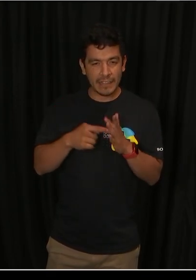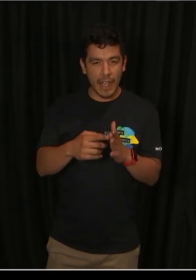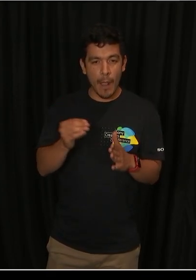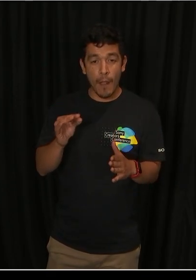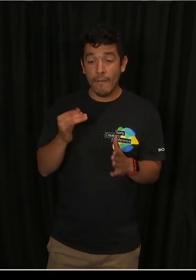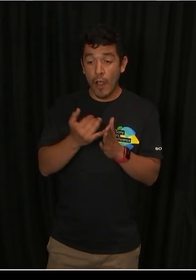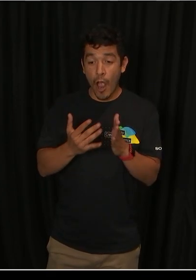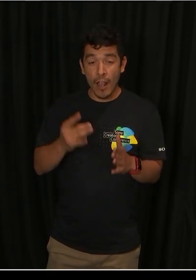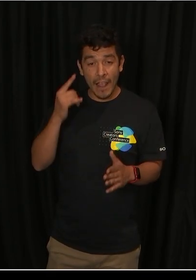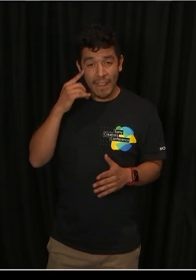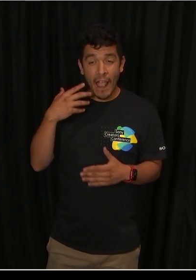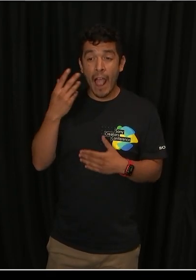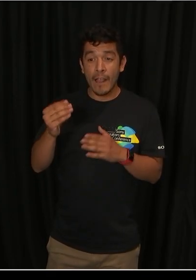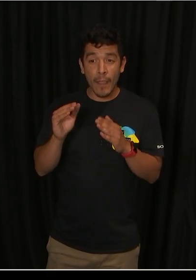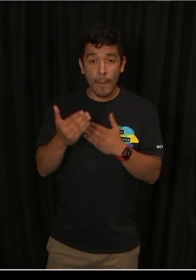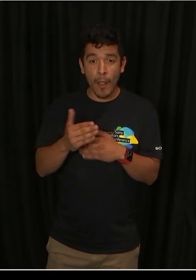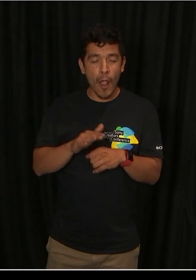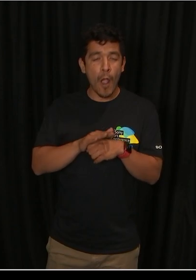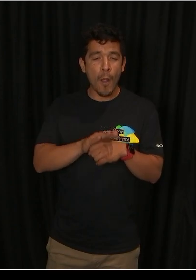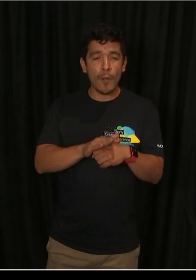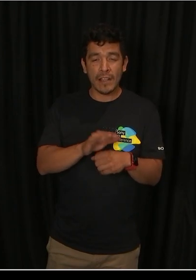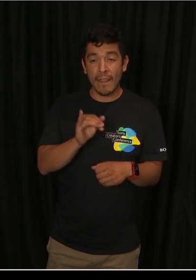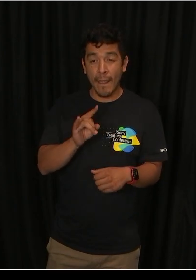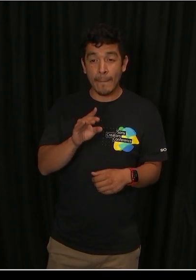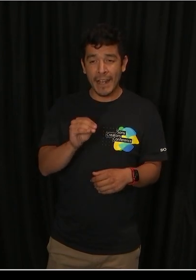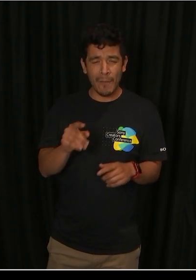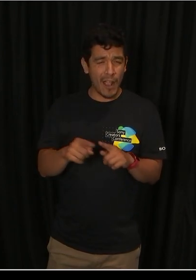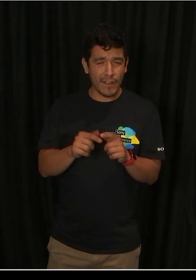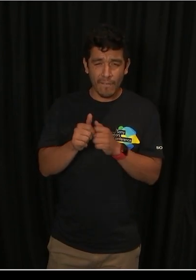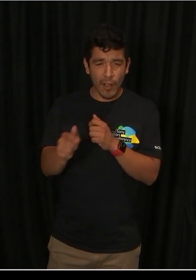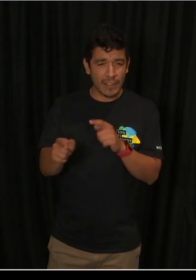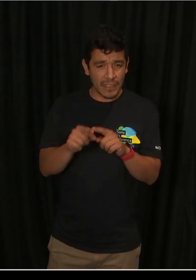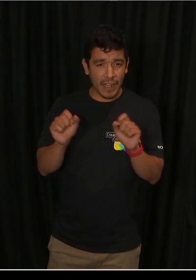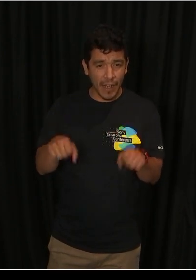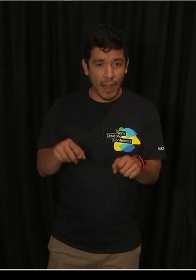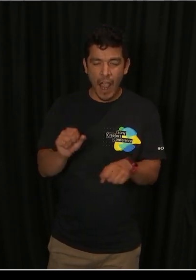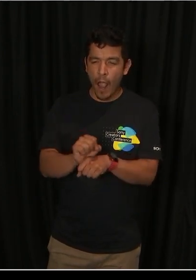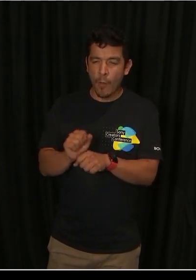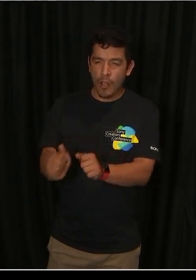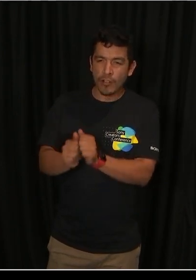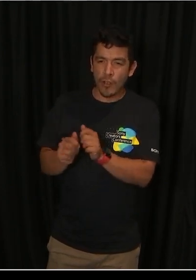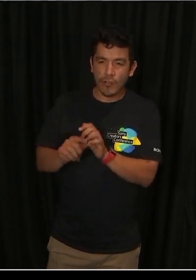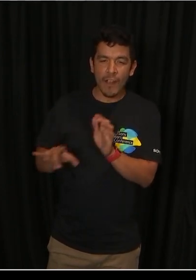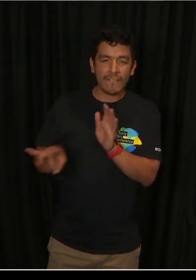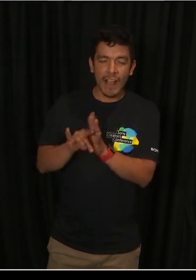pushing the medium as far as it can go, and working together to find new solutions to unseen challenges.